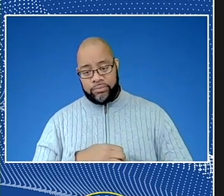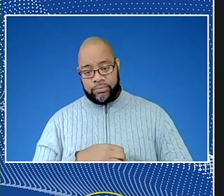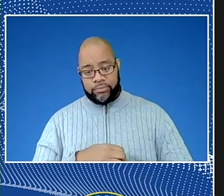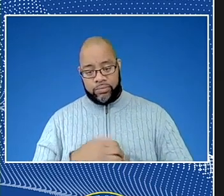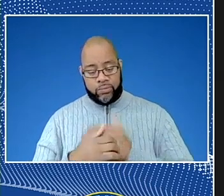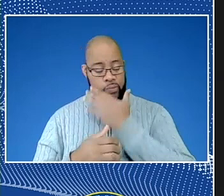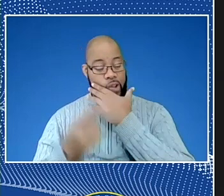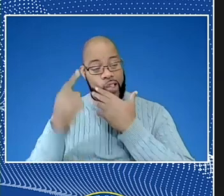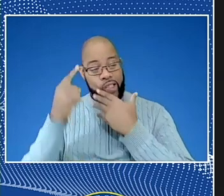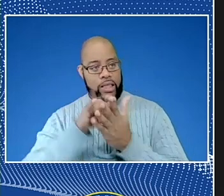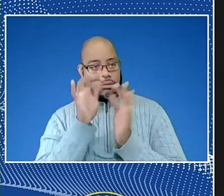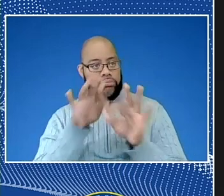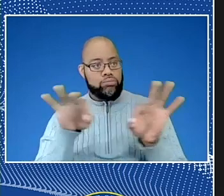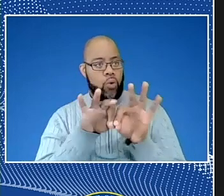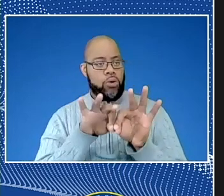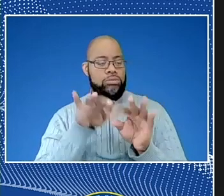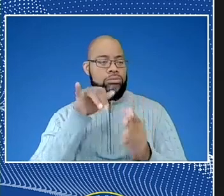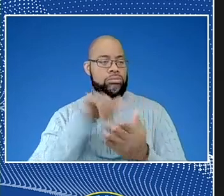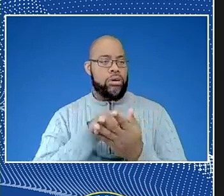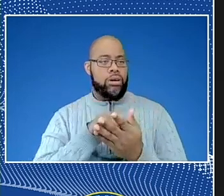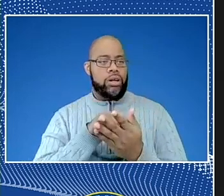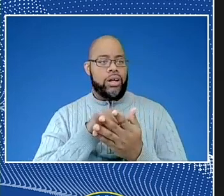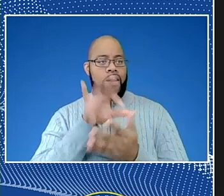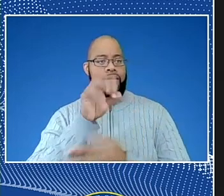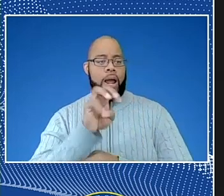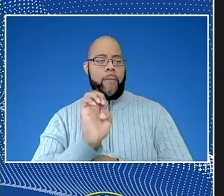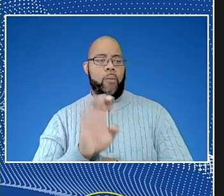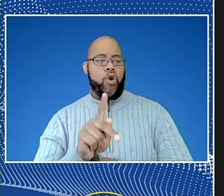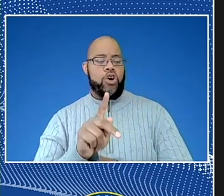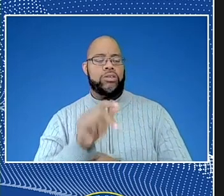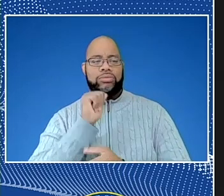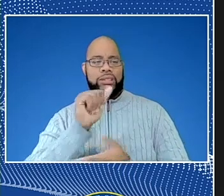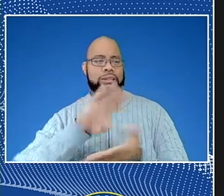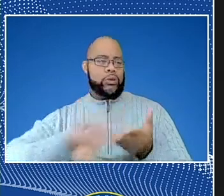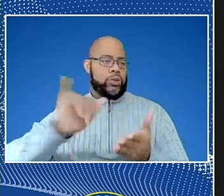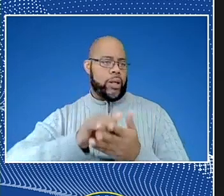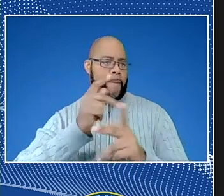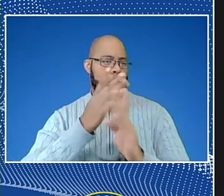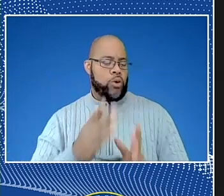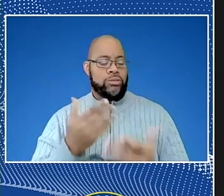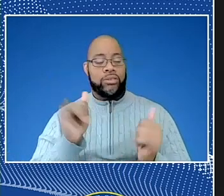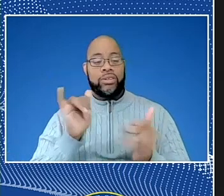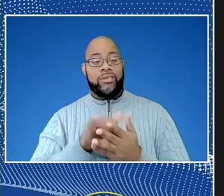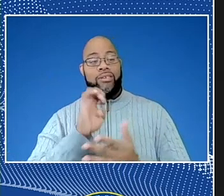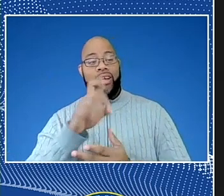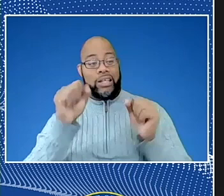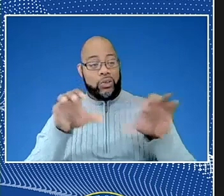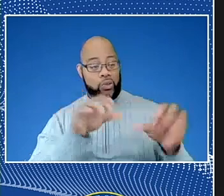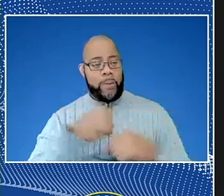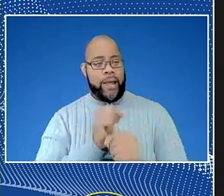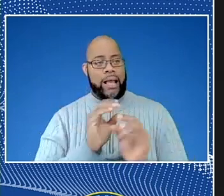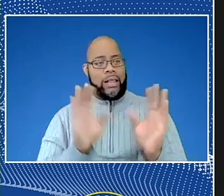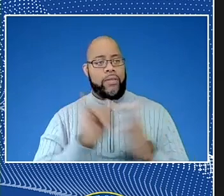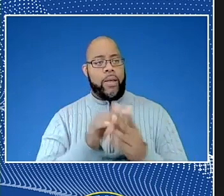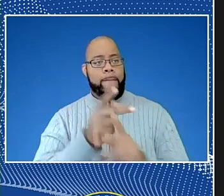it's critical that this framework does not exclude those borrowers and anything the Department can do that would make it clear that those borrowers are not somehow